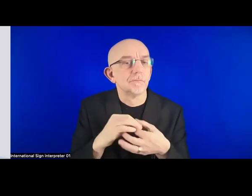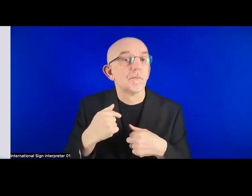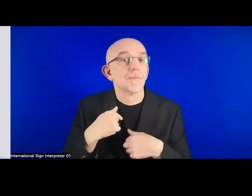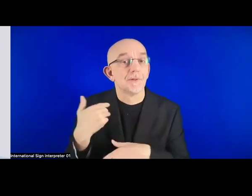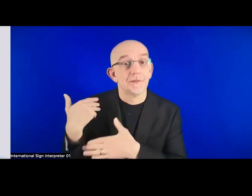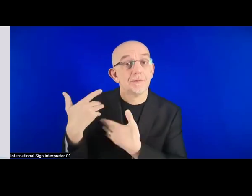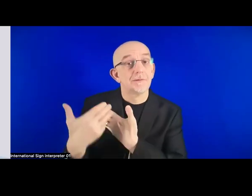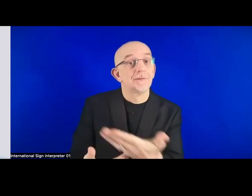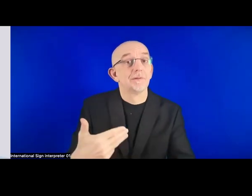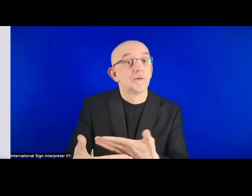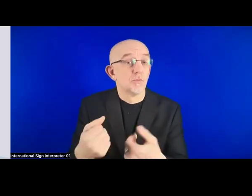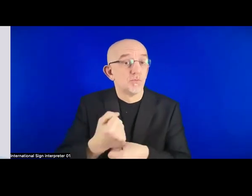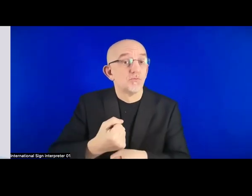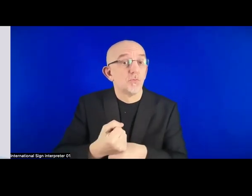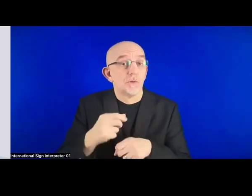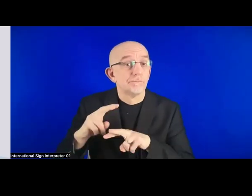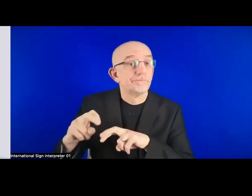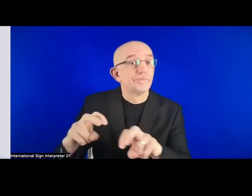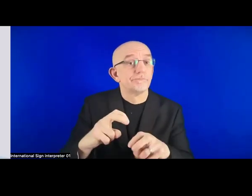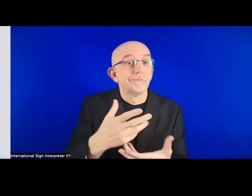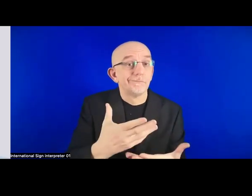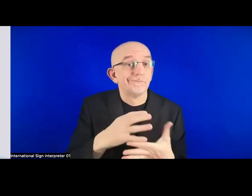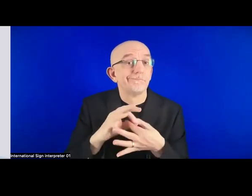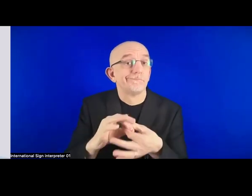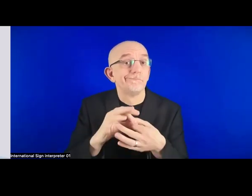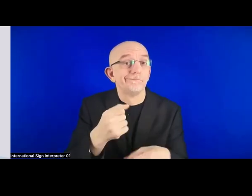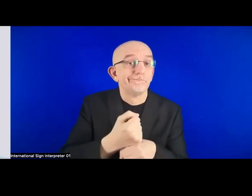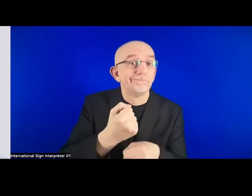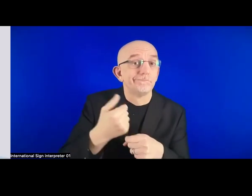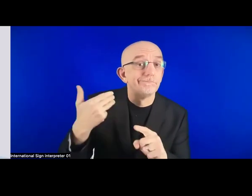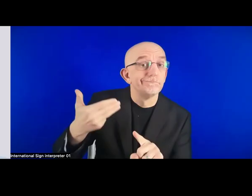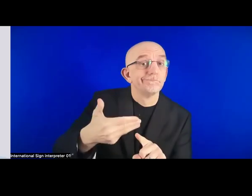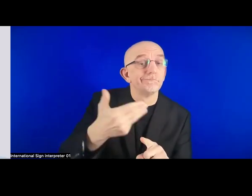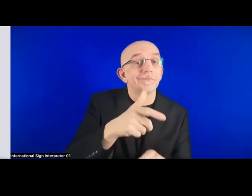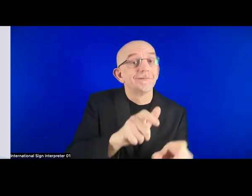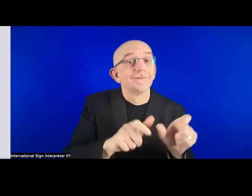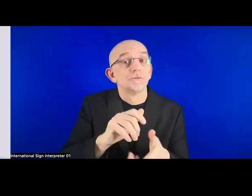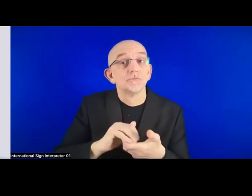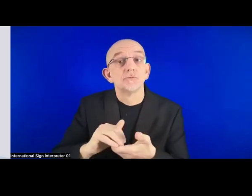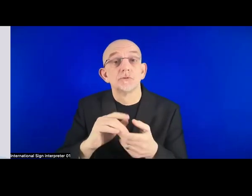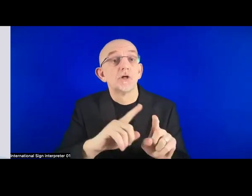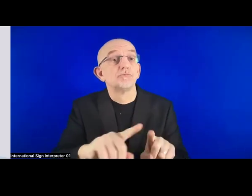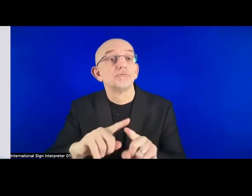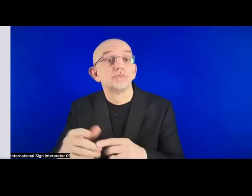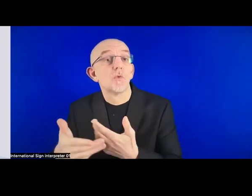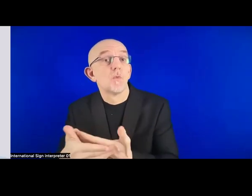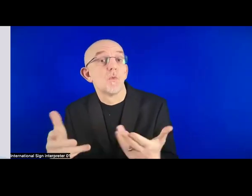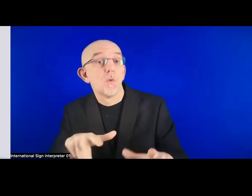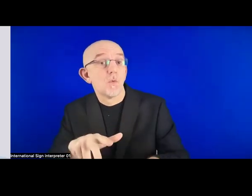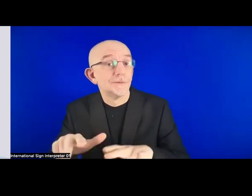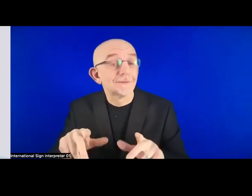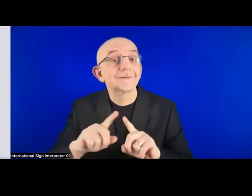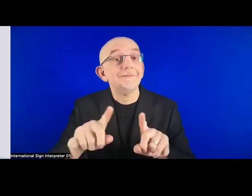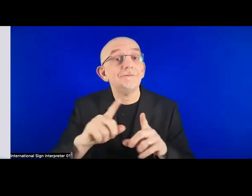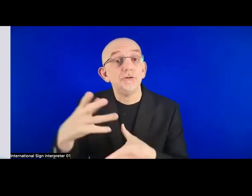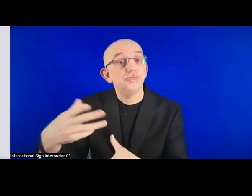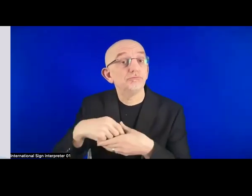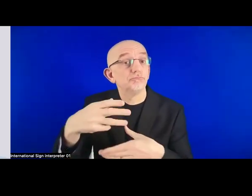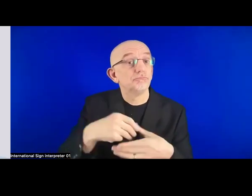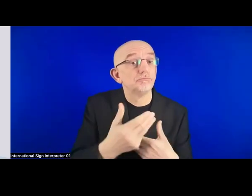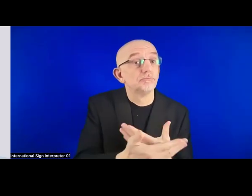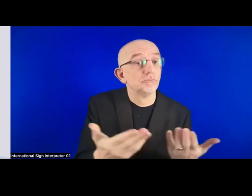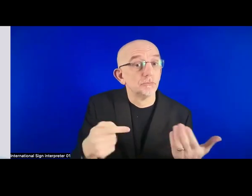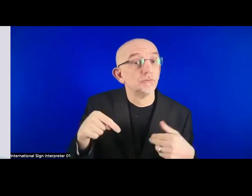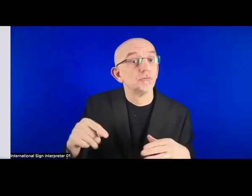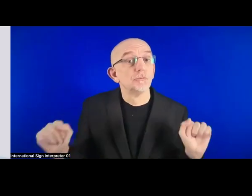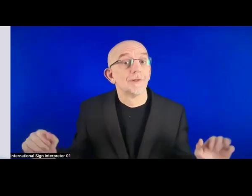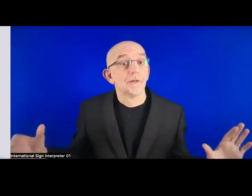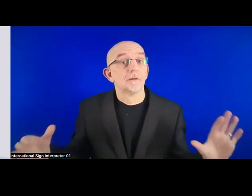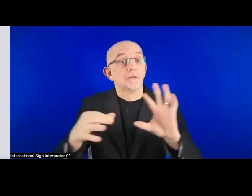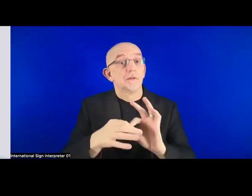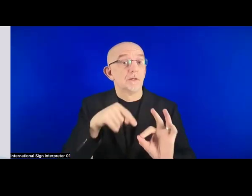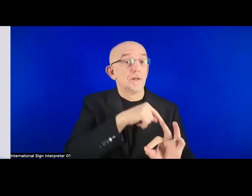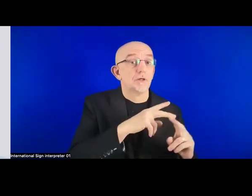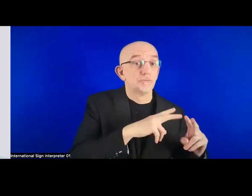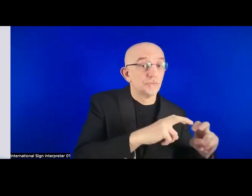international foundation of applied disability research ethic and scientific